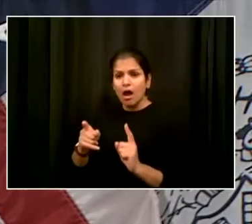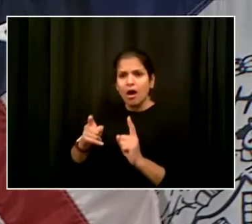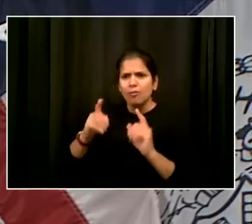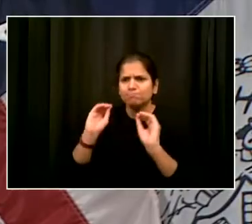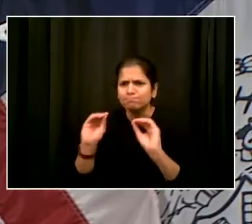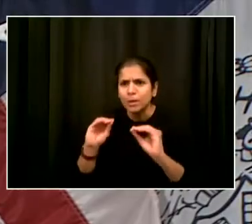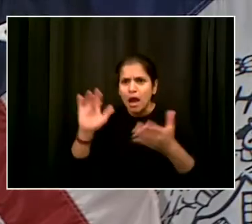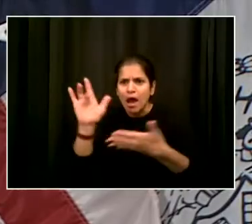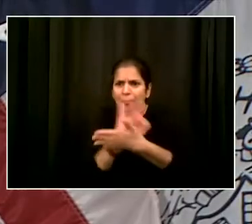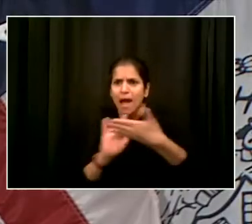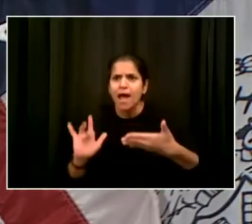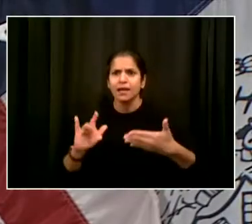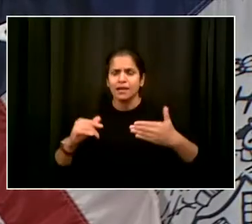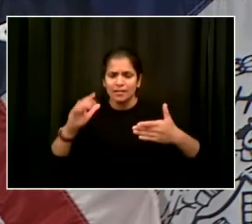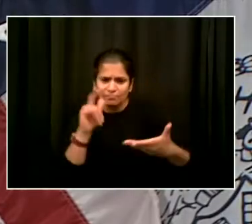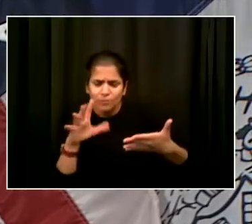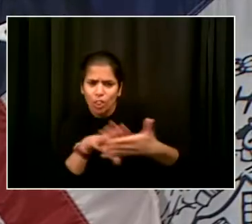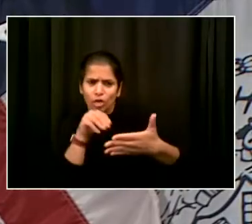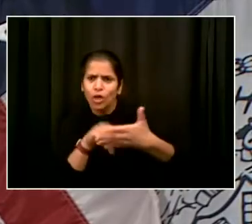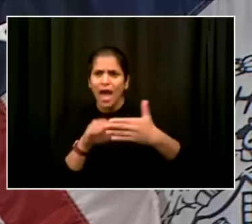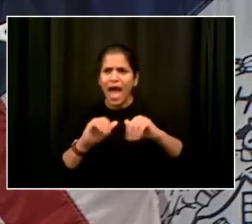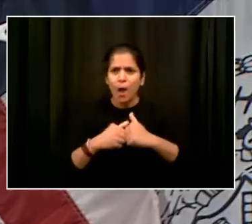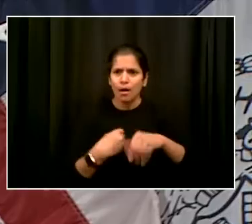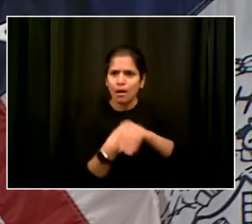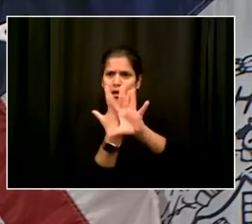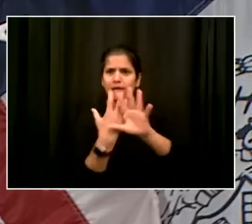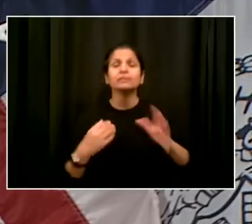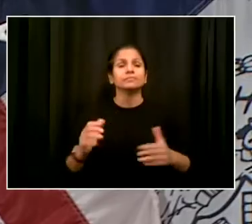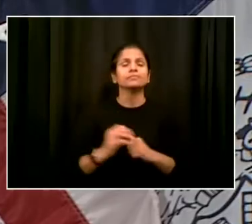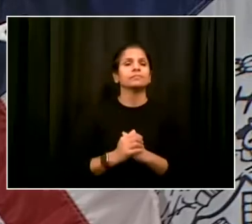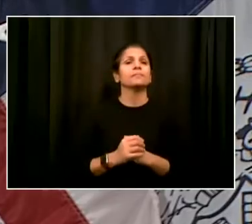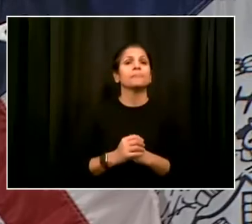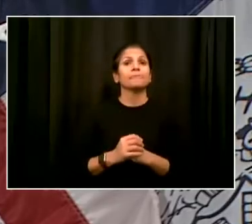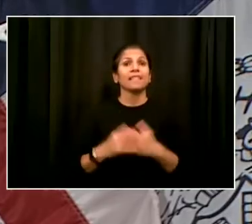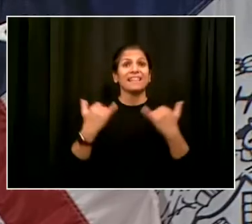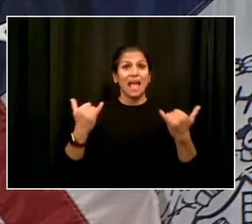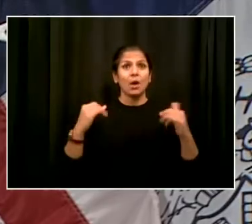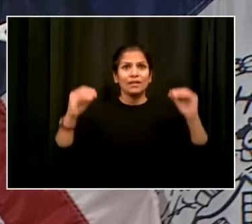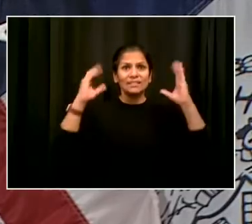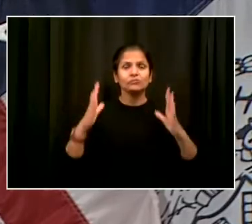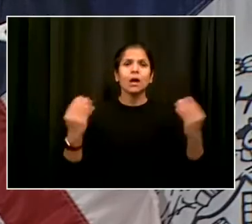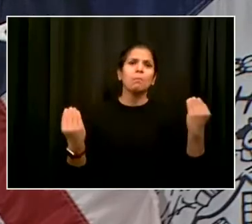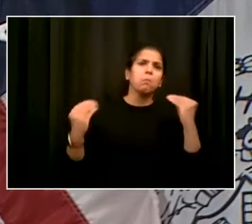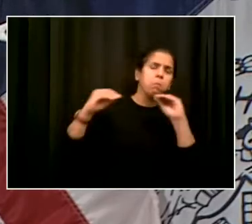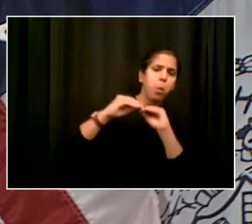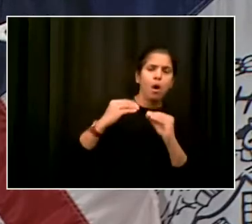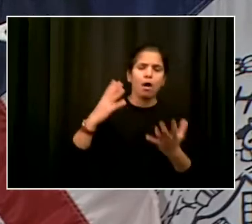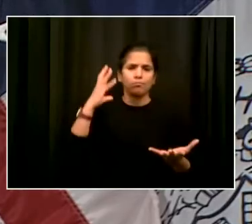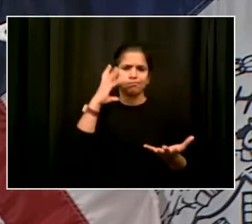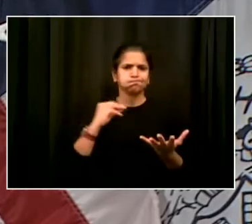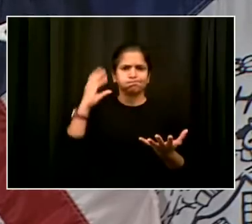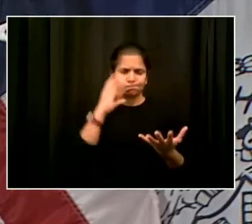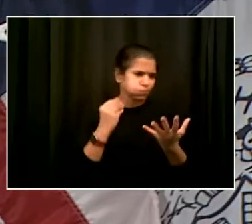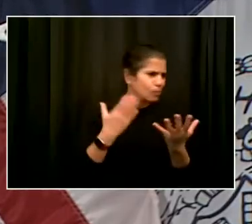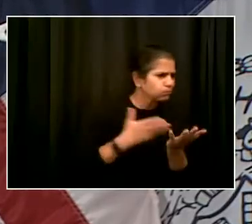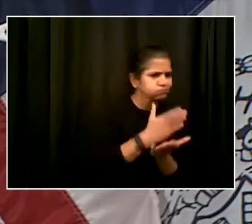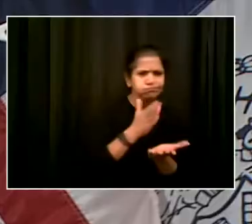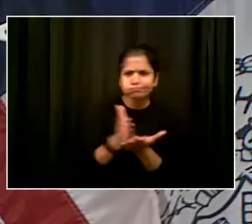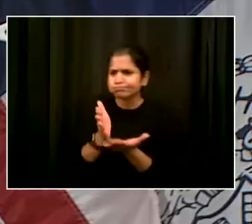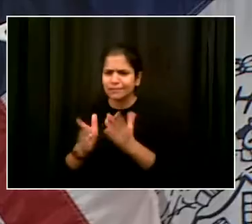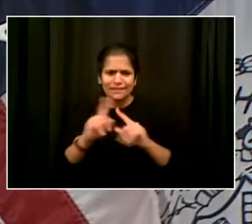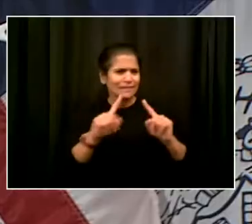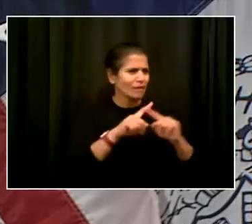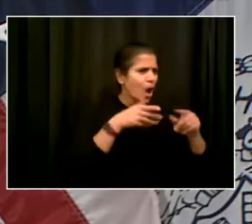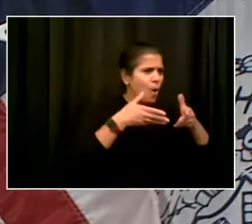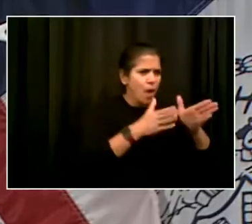KID WHOHOHA S